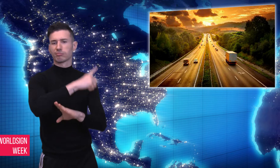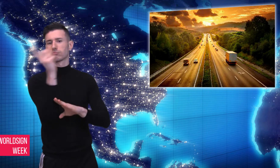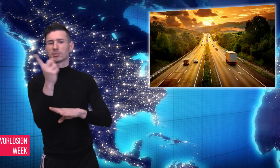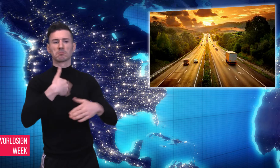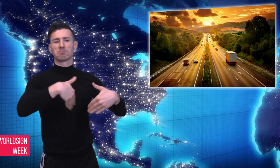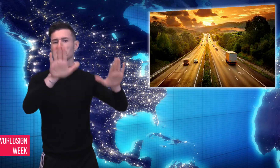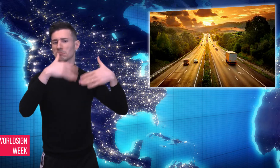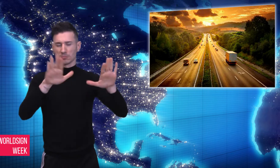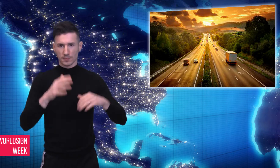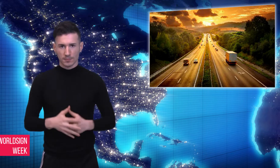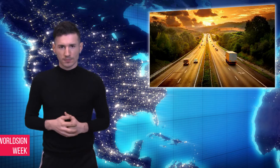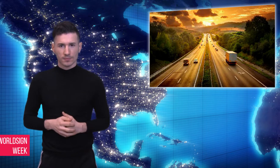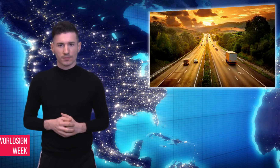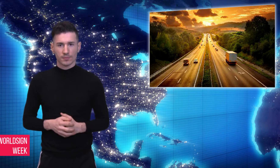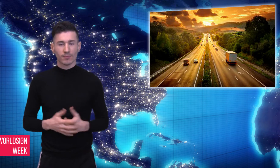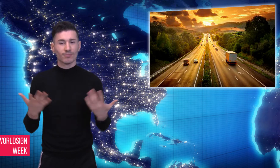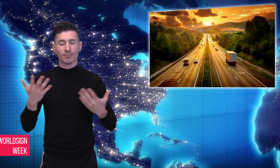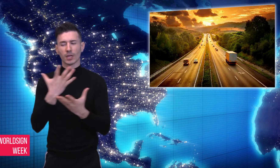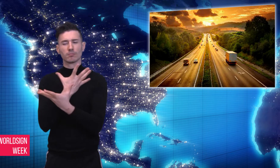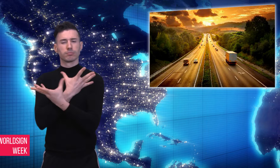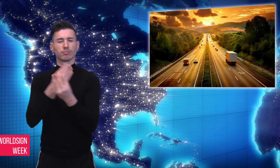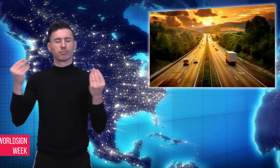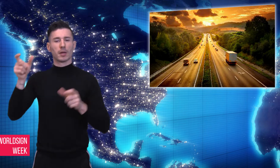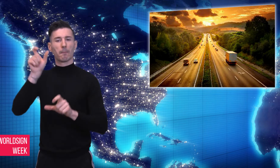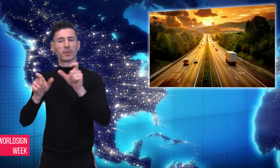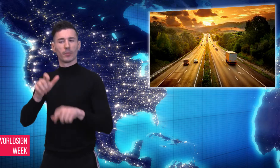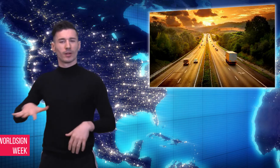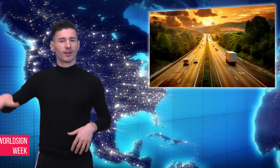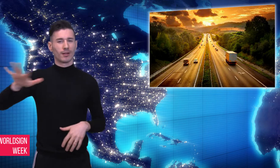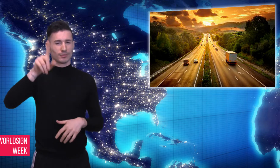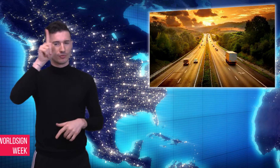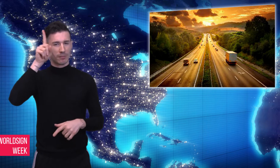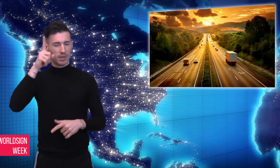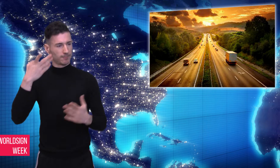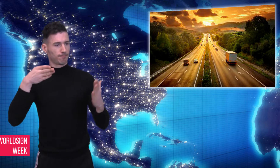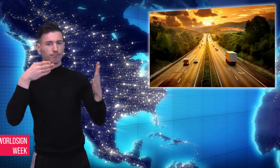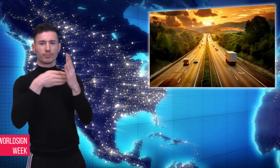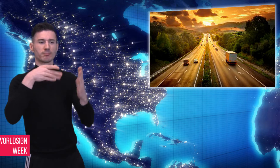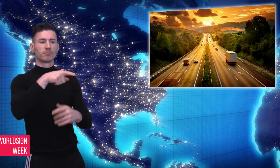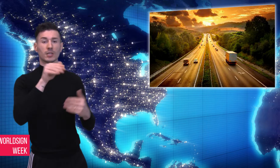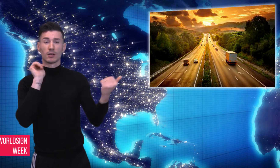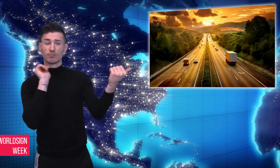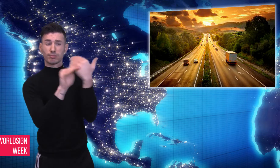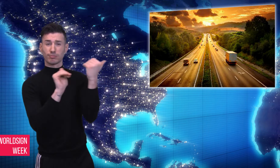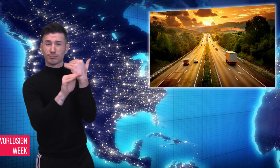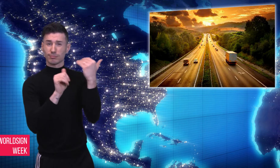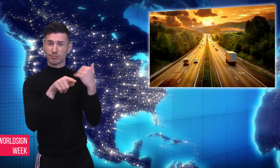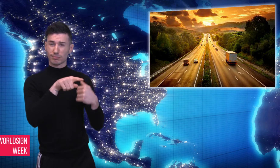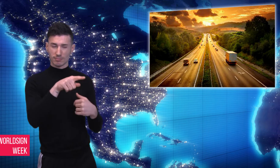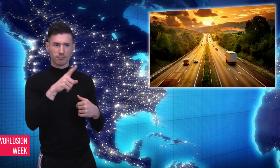replaced. There is still strong opposition to setting up a